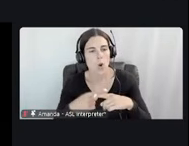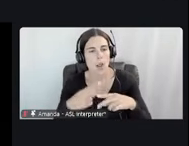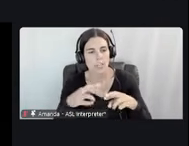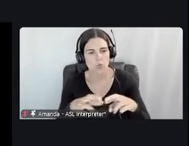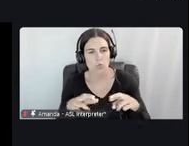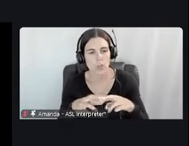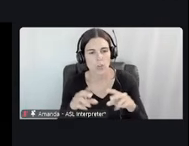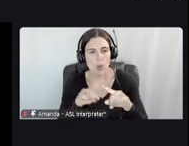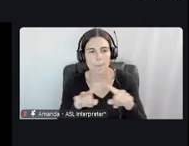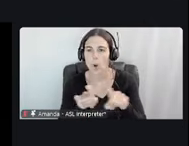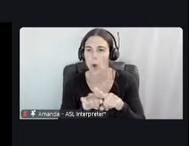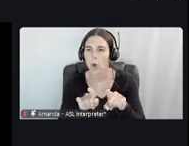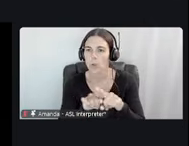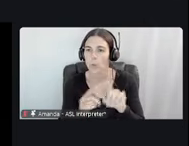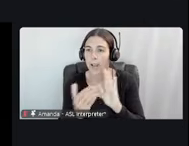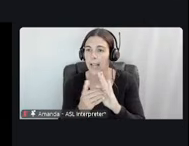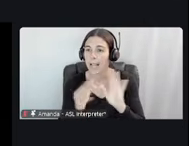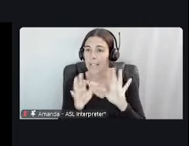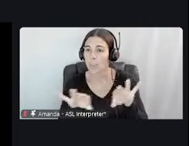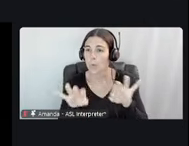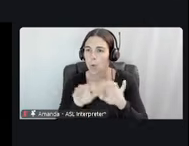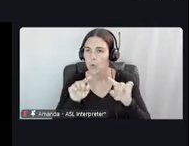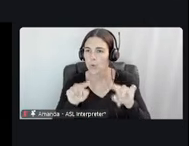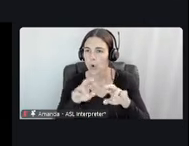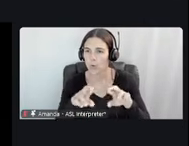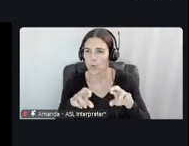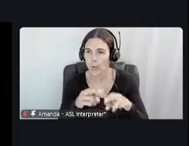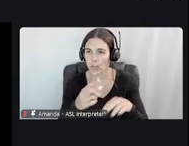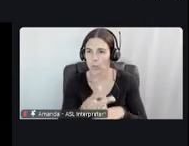also again it's important that you go to region 2, region five. Those are separate regions,